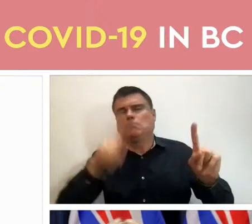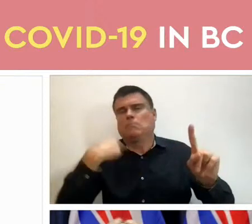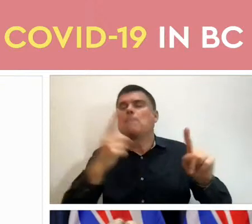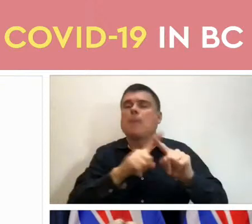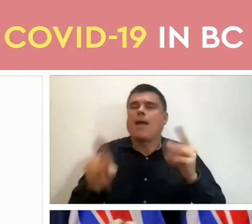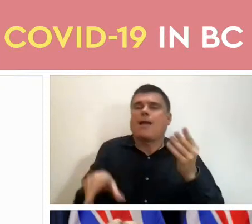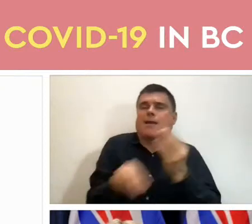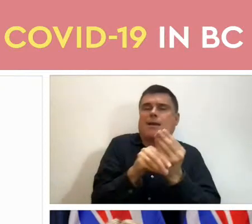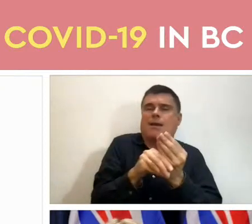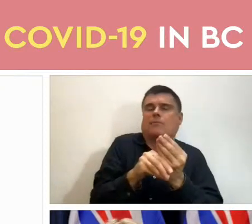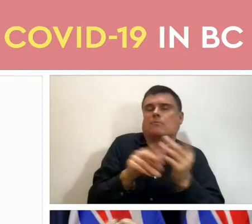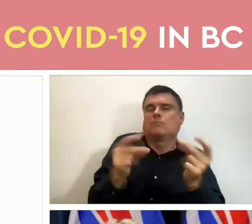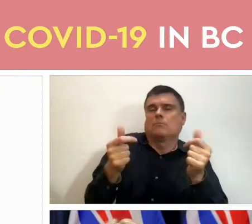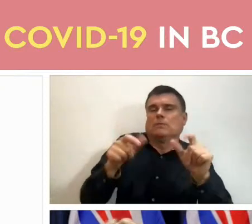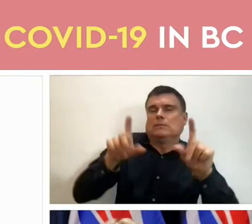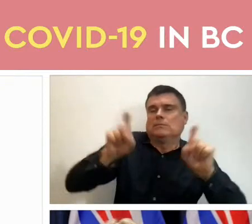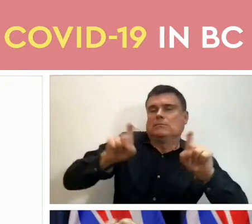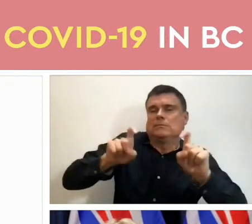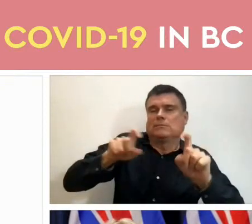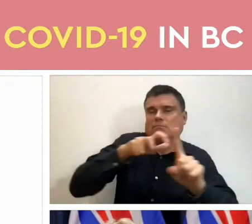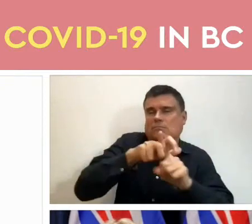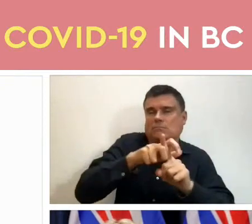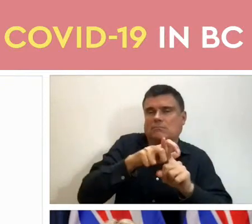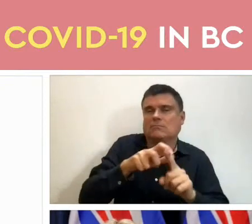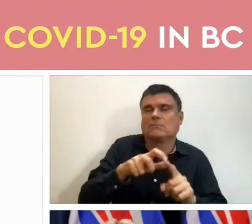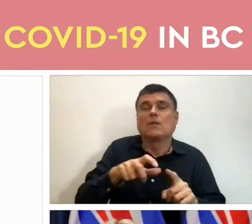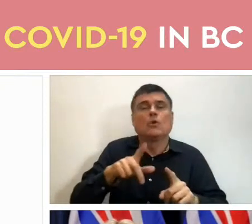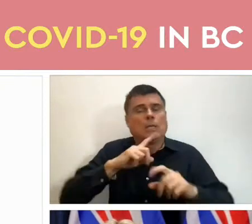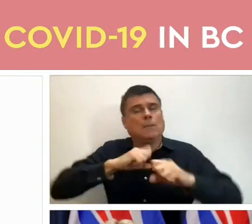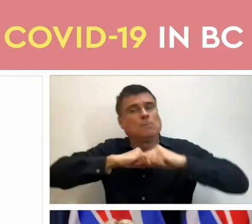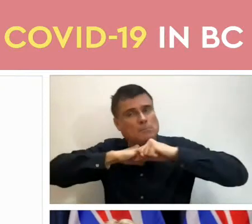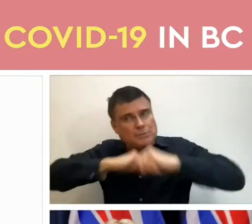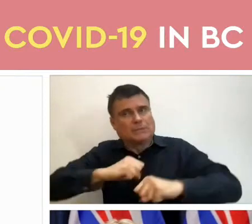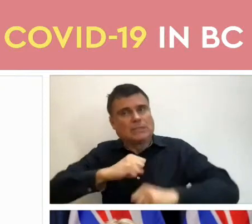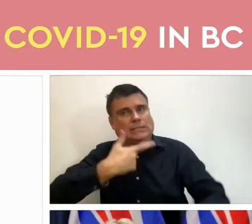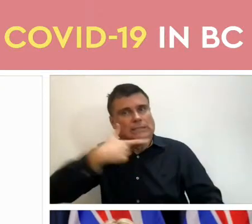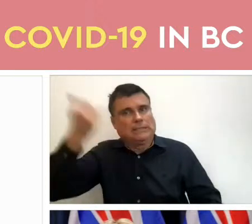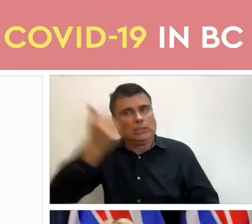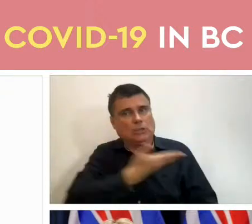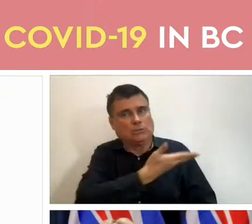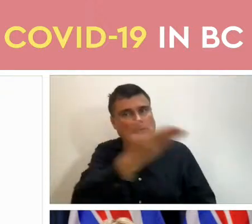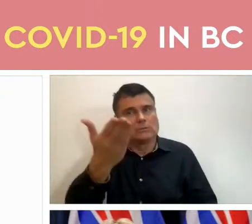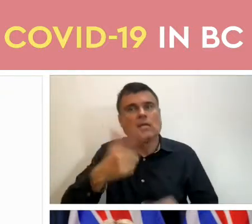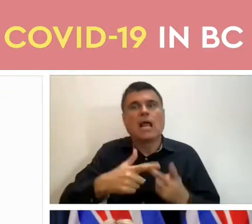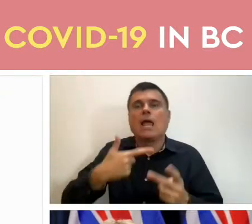continue to protect the seniors and elders in long-term care.